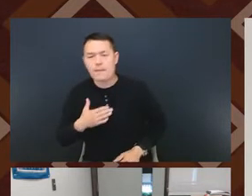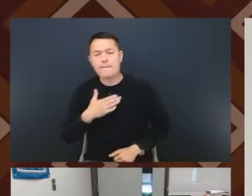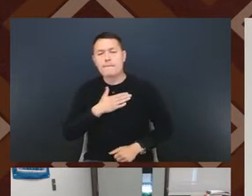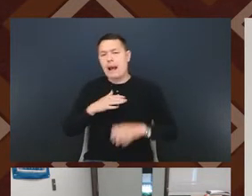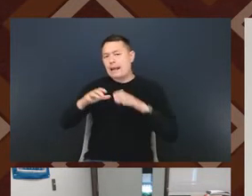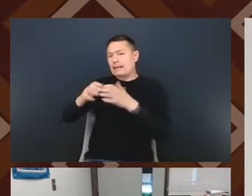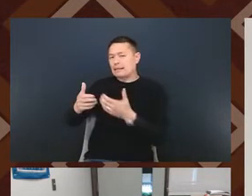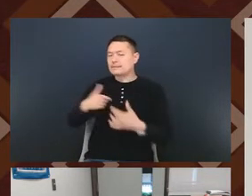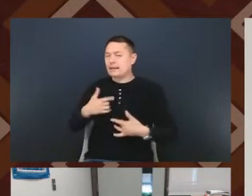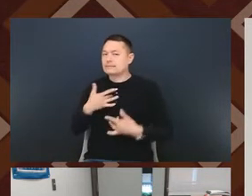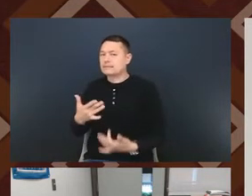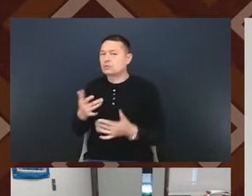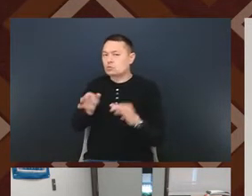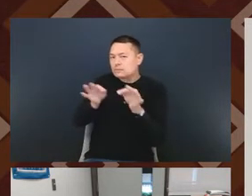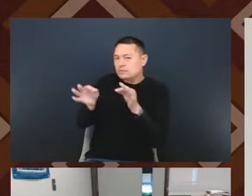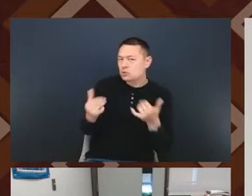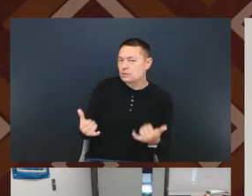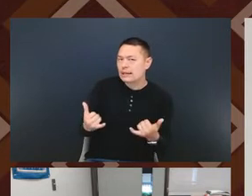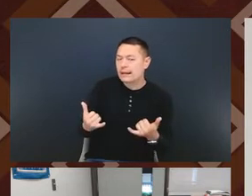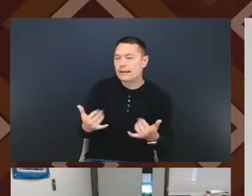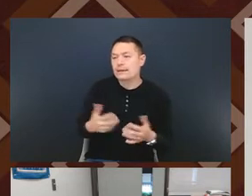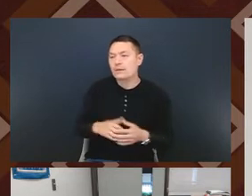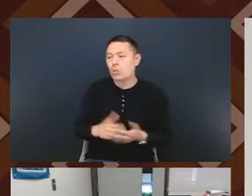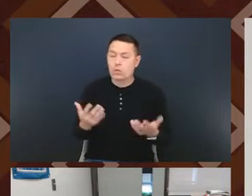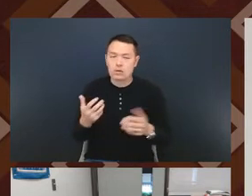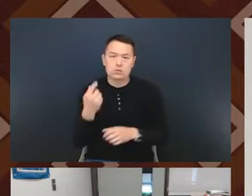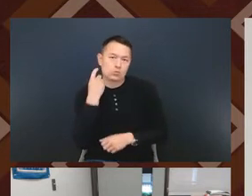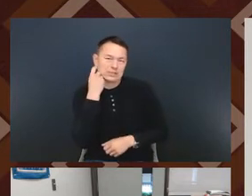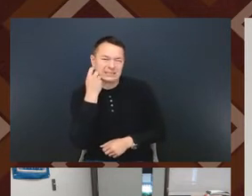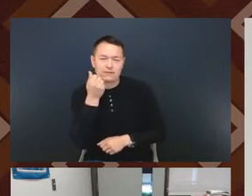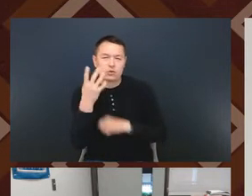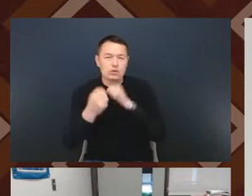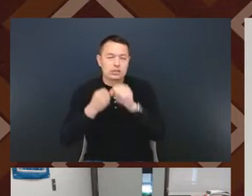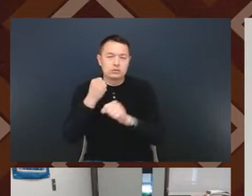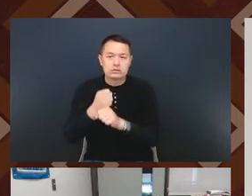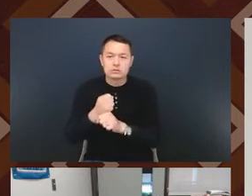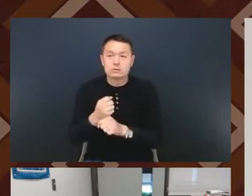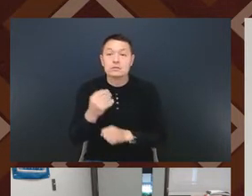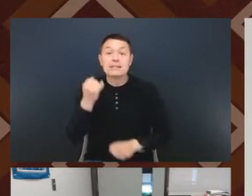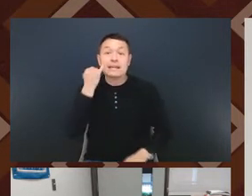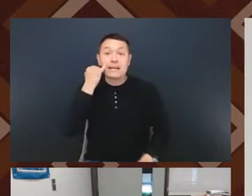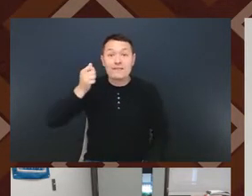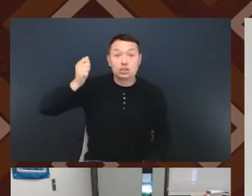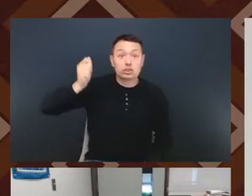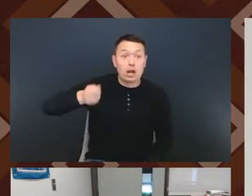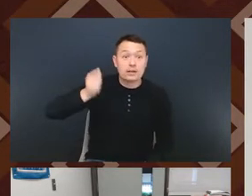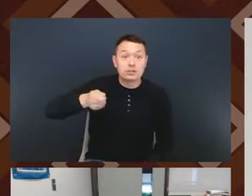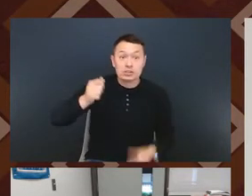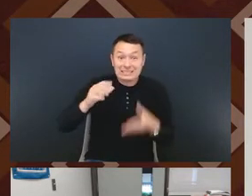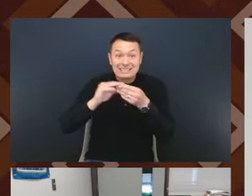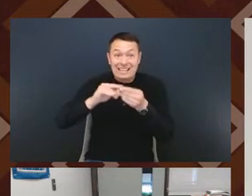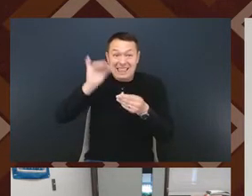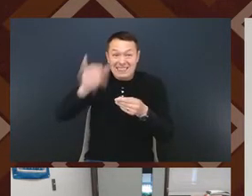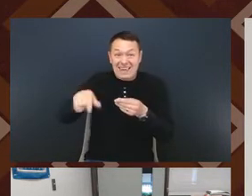today for the last few years, if a judge said this in court,